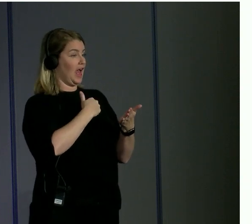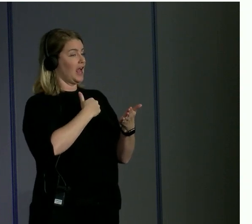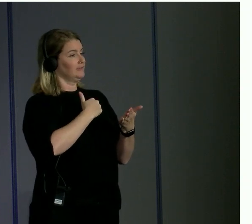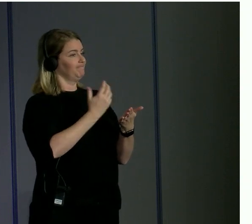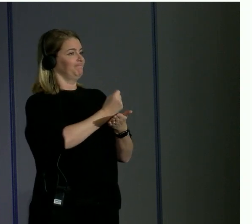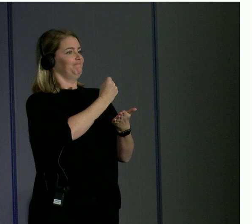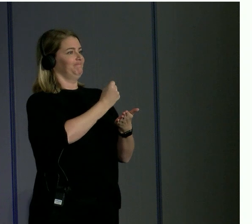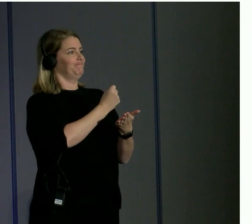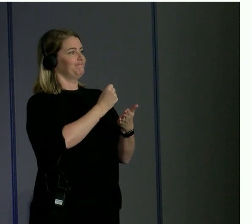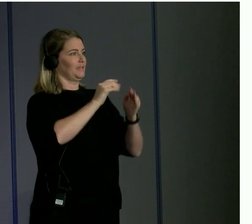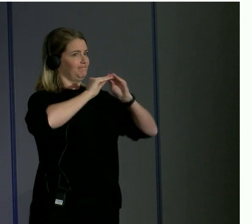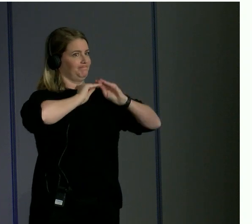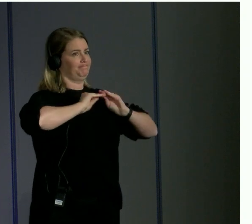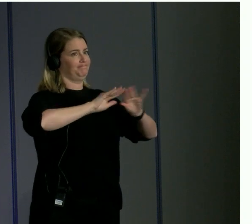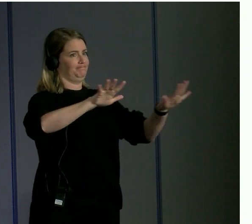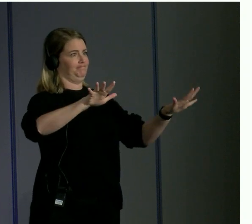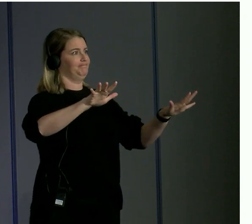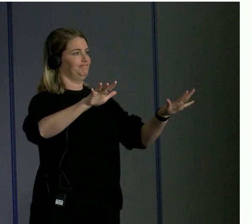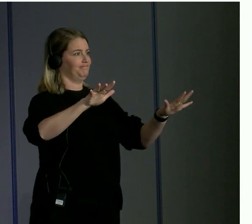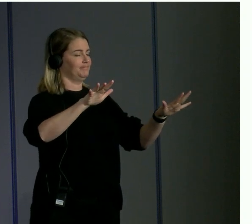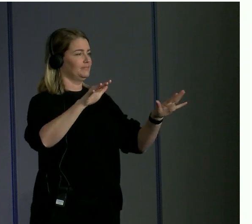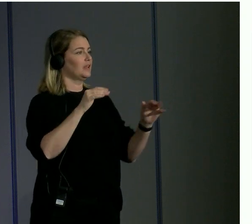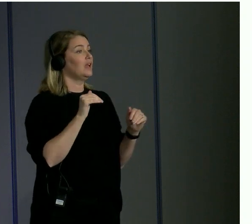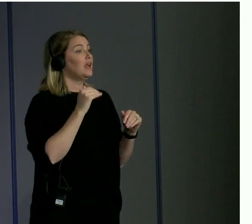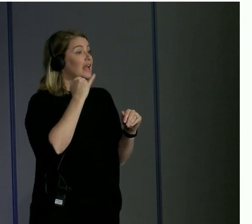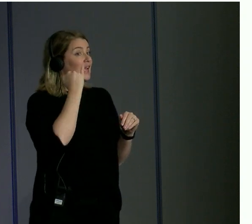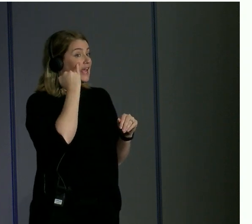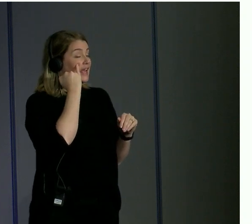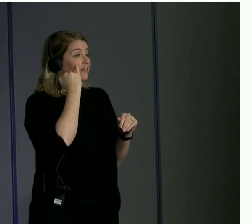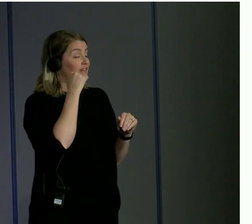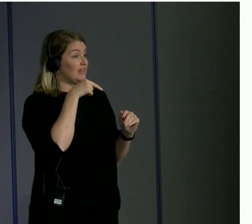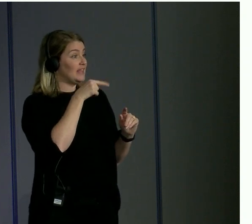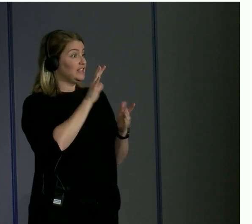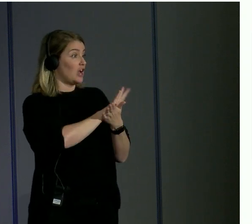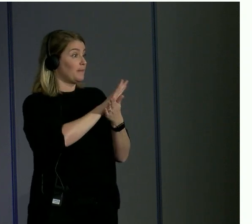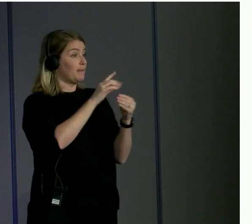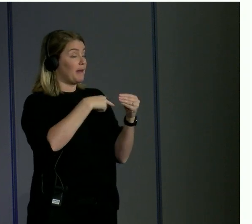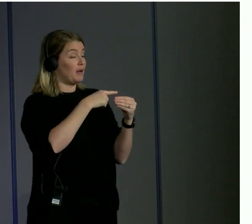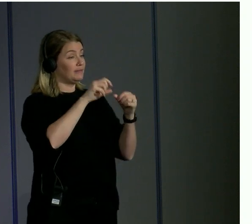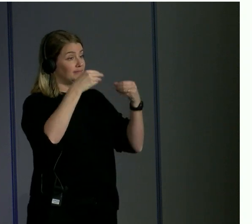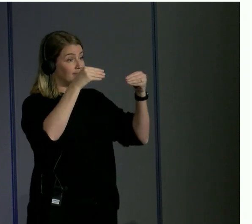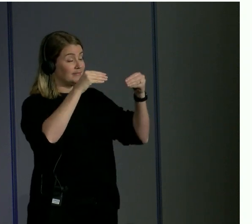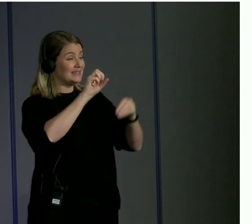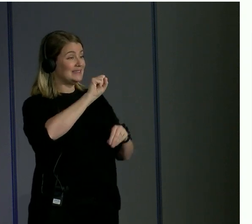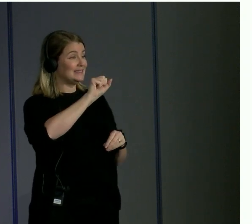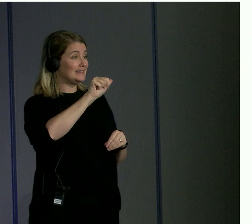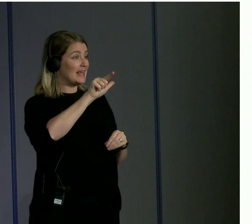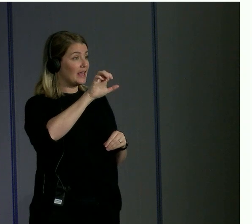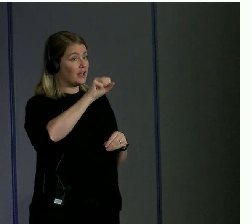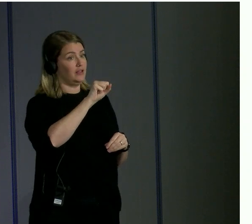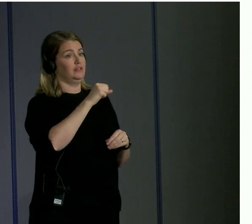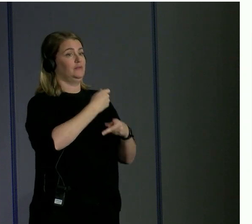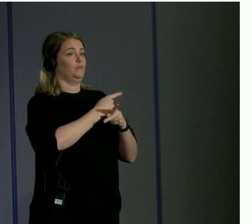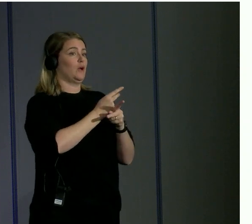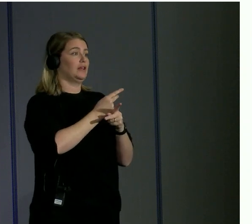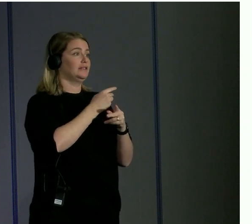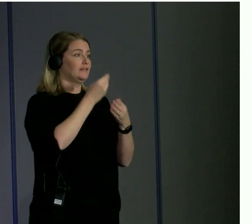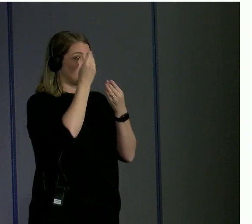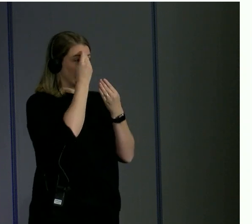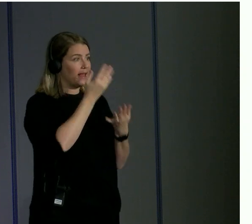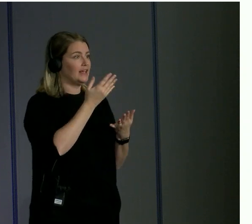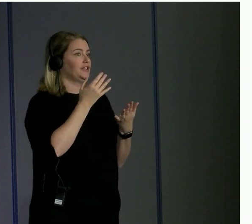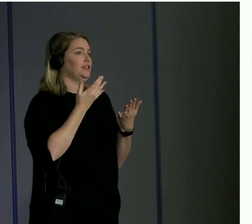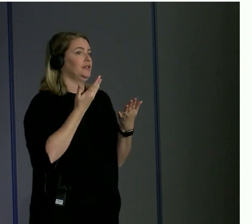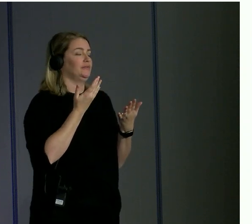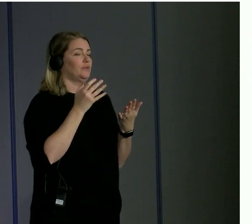its reach. If this document is about sales, or about product information, or leads to a buying